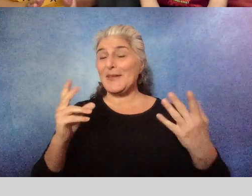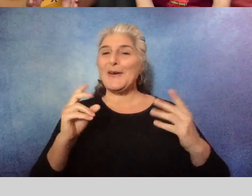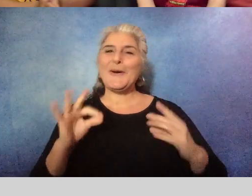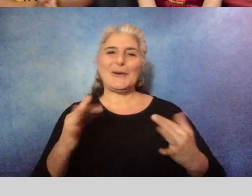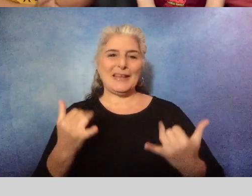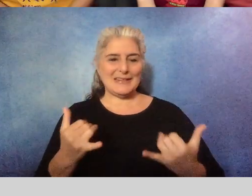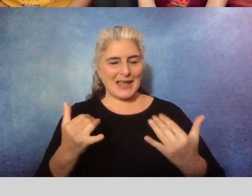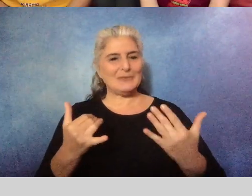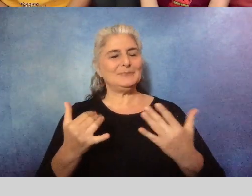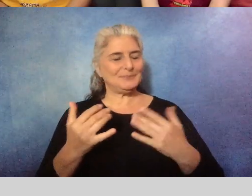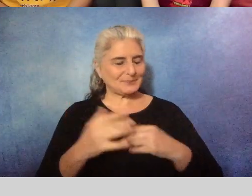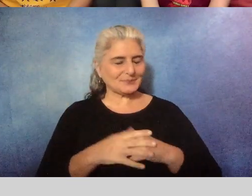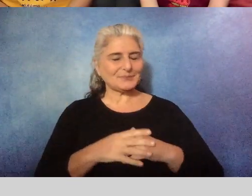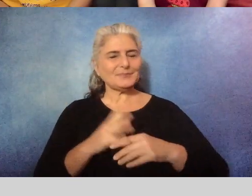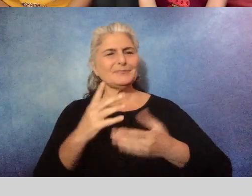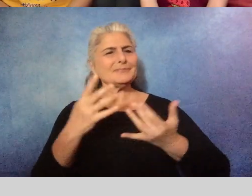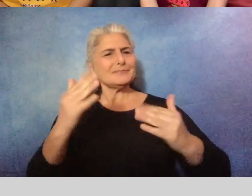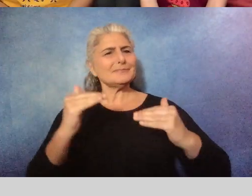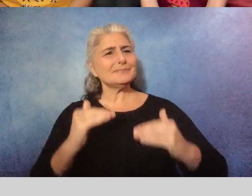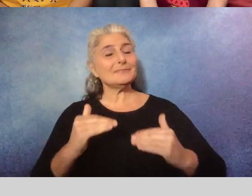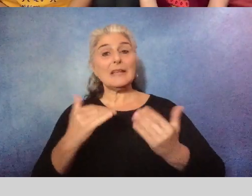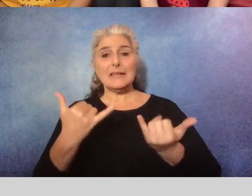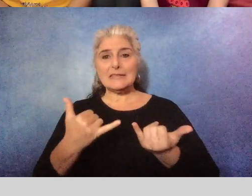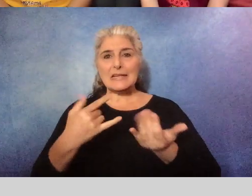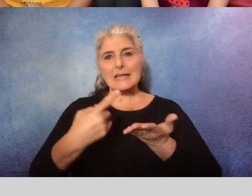[Mariella] So today we will talk about design systems.